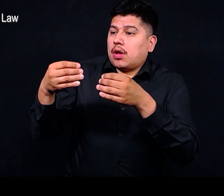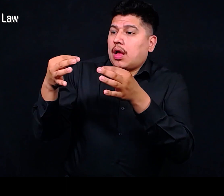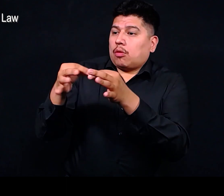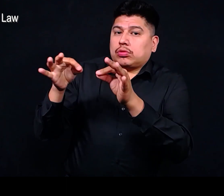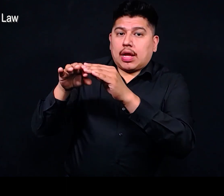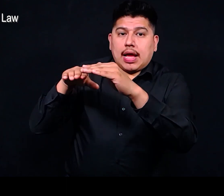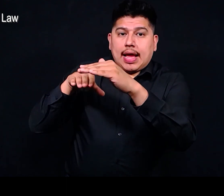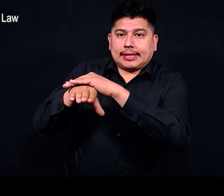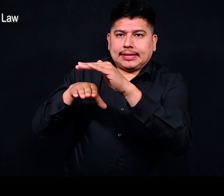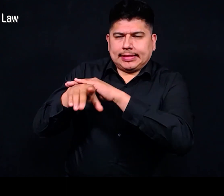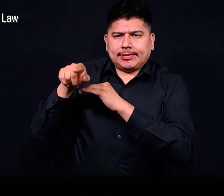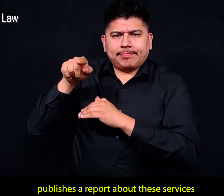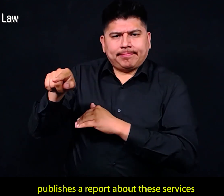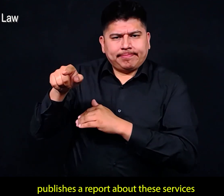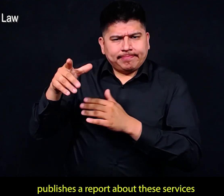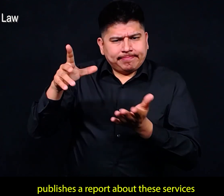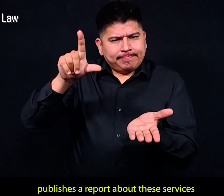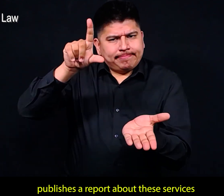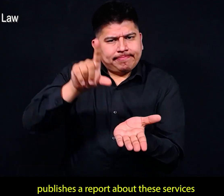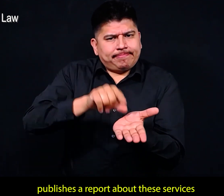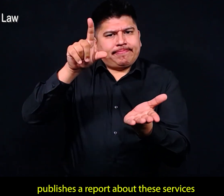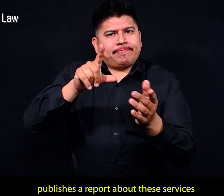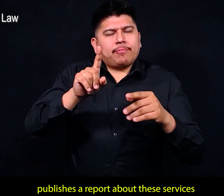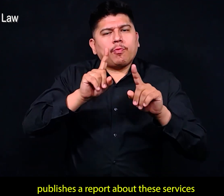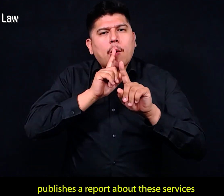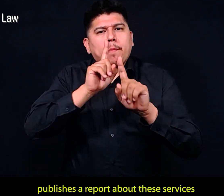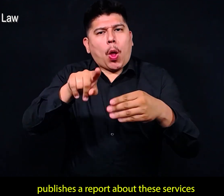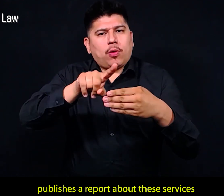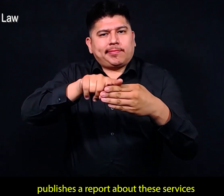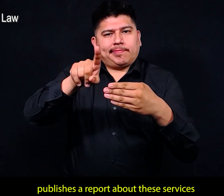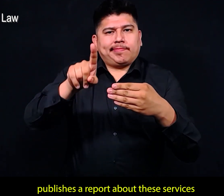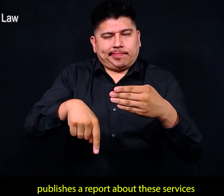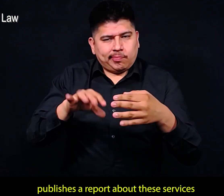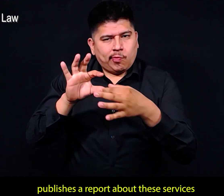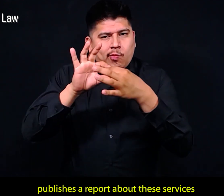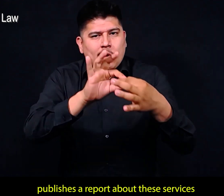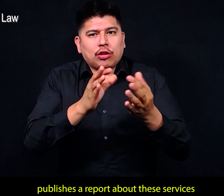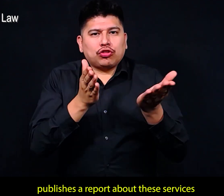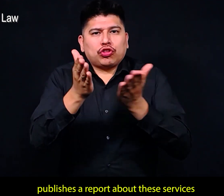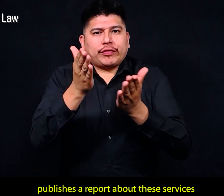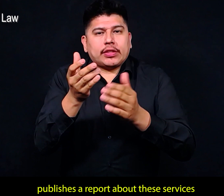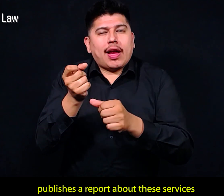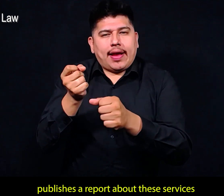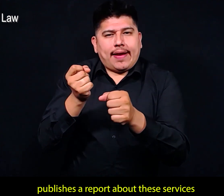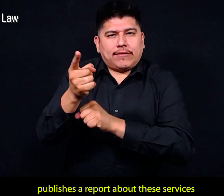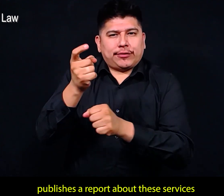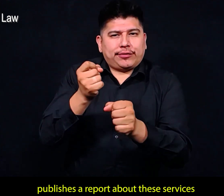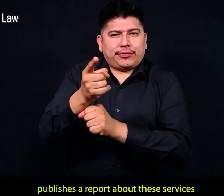The Office of Language Access publishes a report about these services every year.